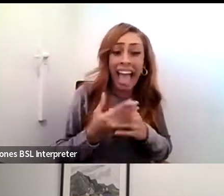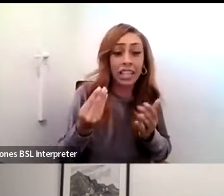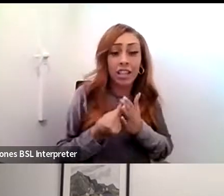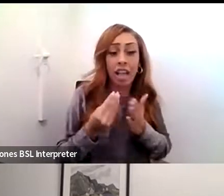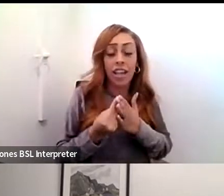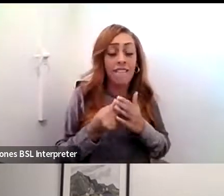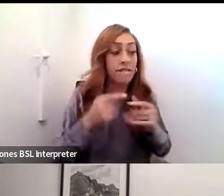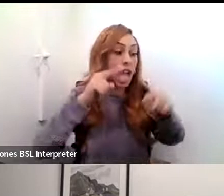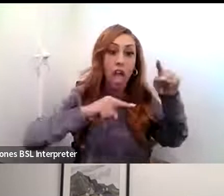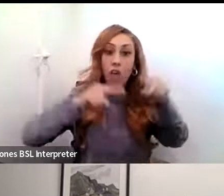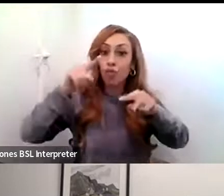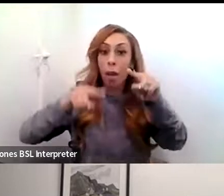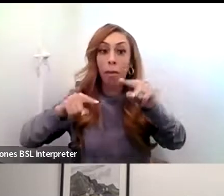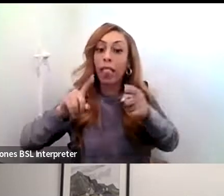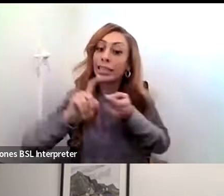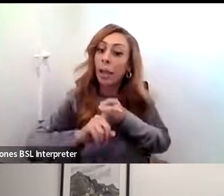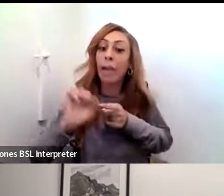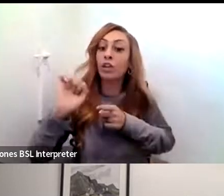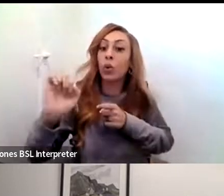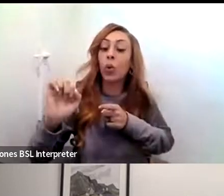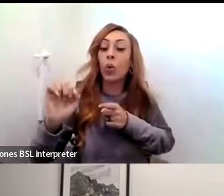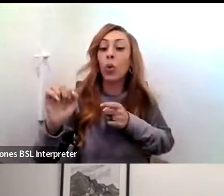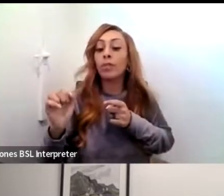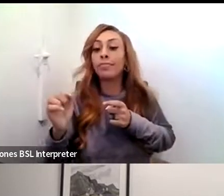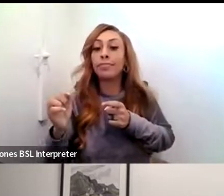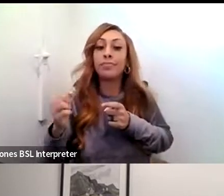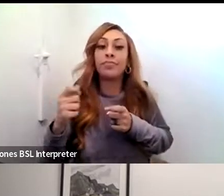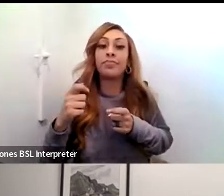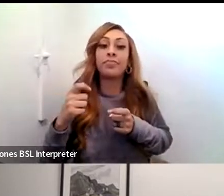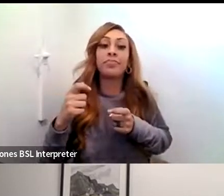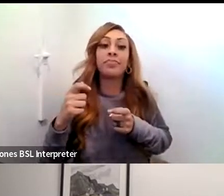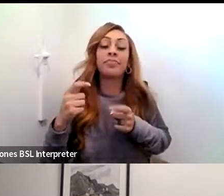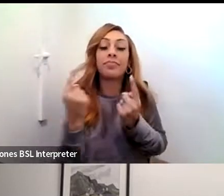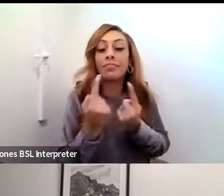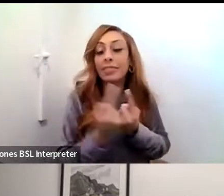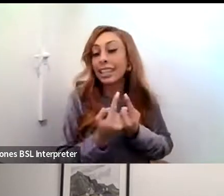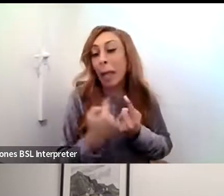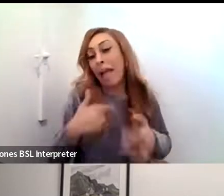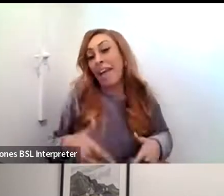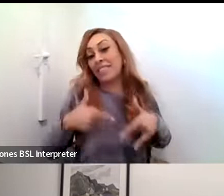depending on what you're doing, that I think my feeling is that